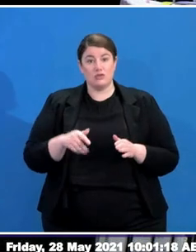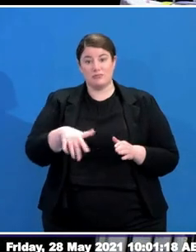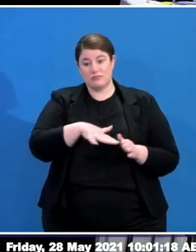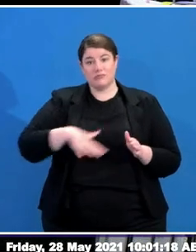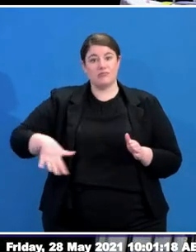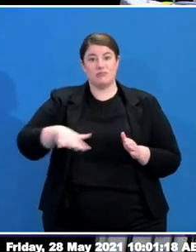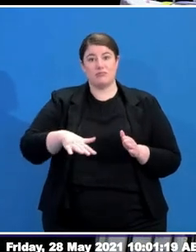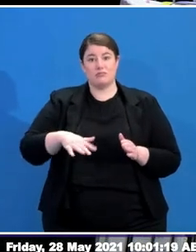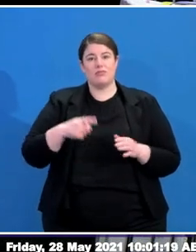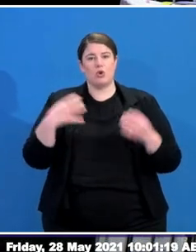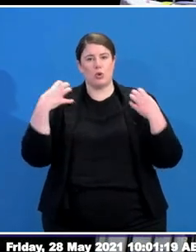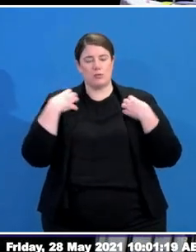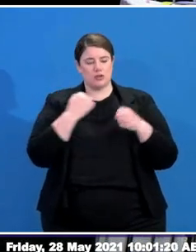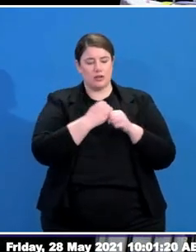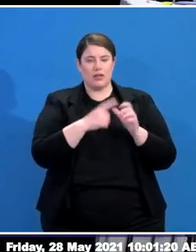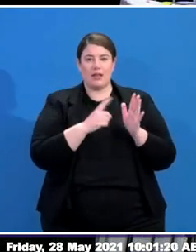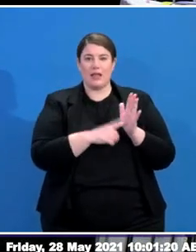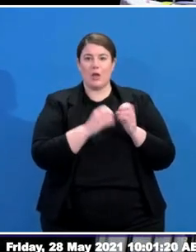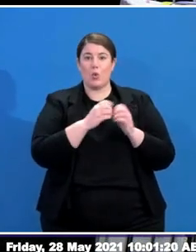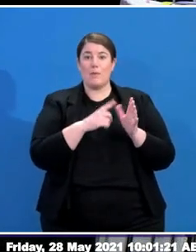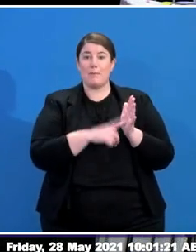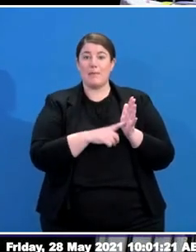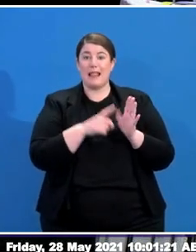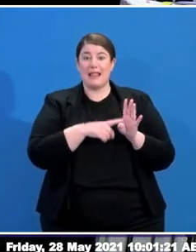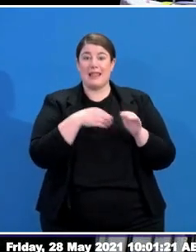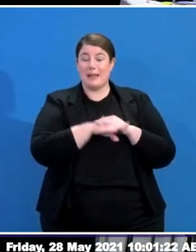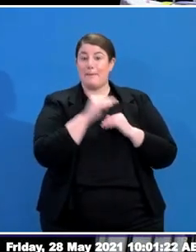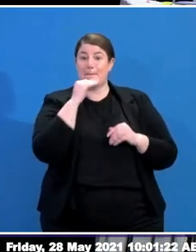lands Commissioner Galbally is sitting in Melbourne.